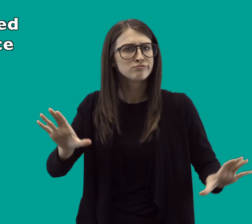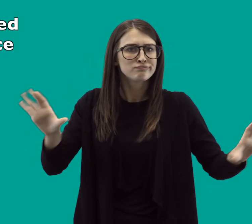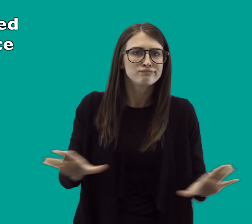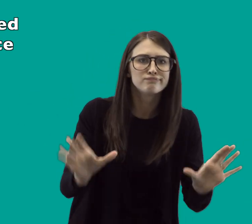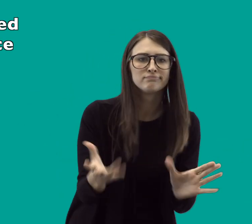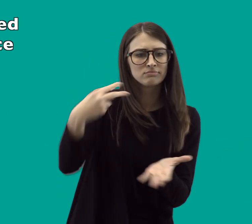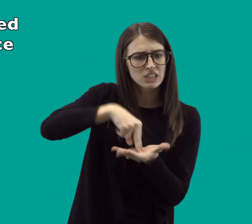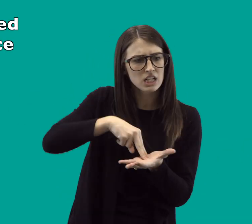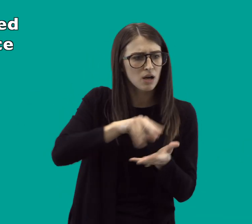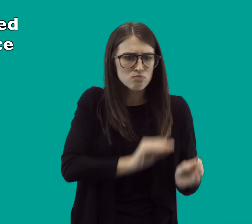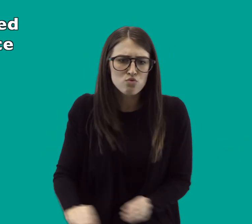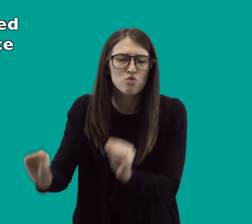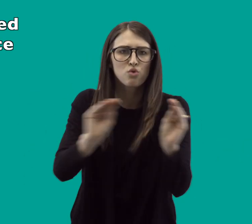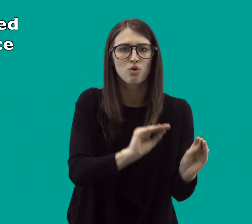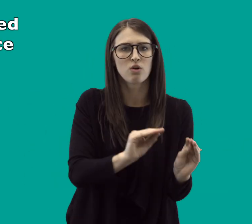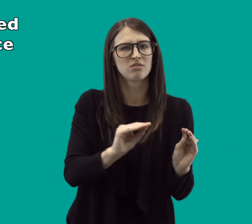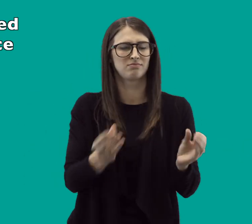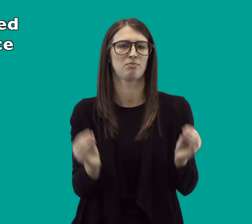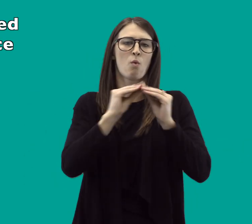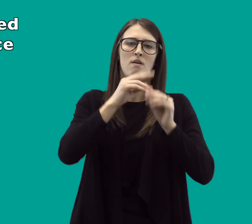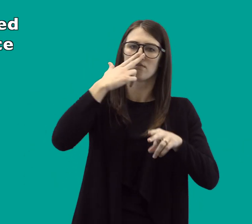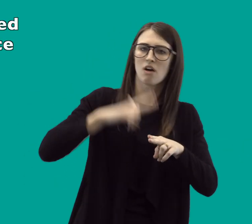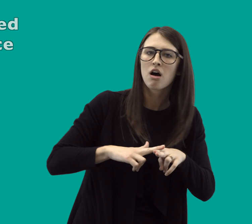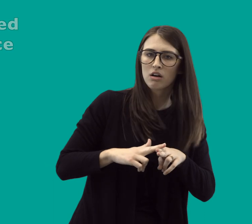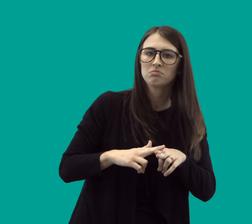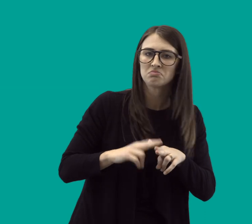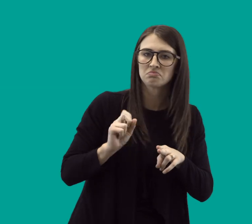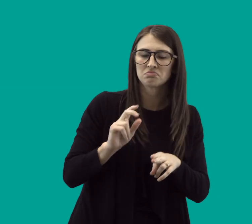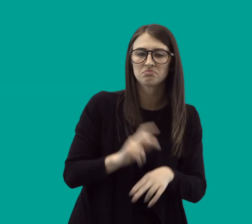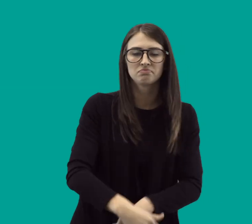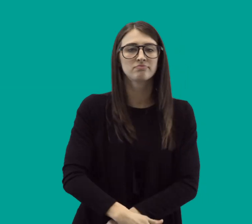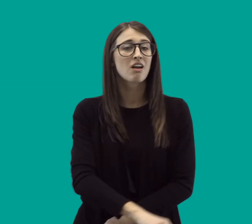The students need to experience math by getting out of their seats. It is more fun